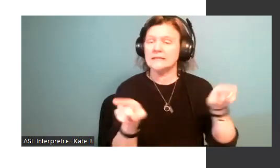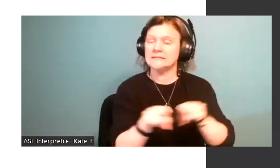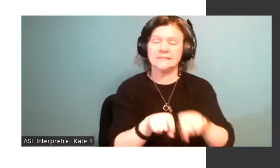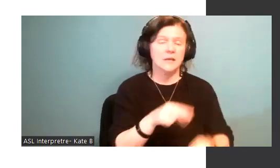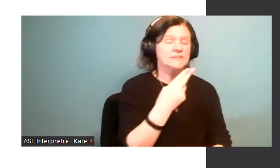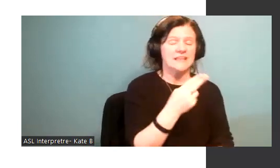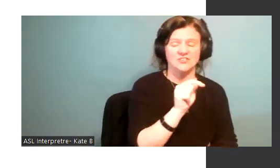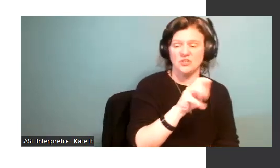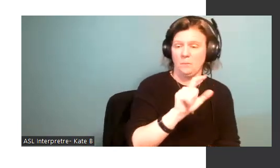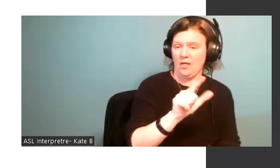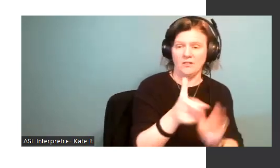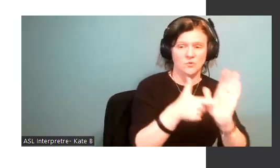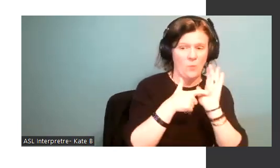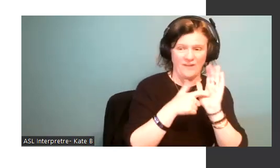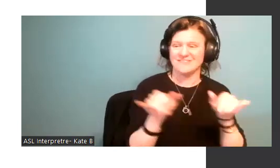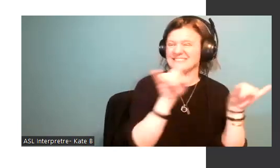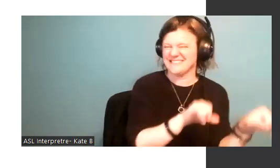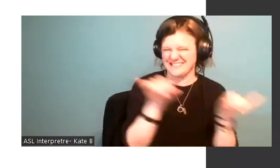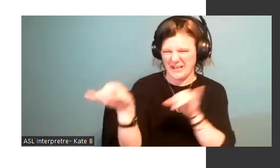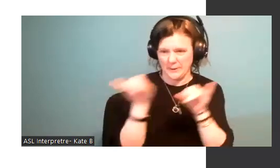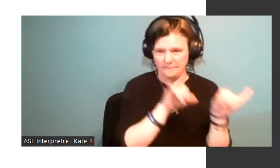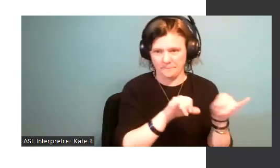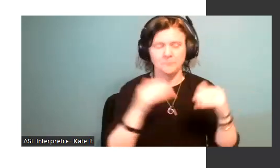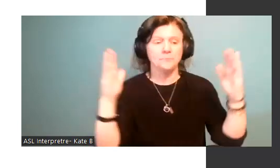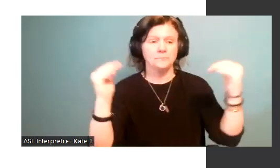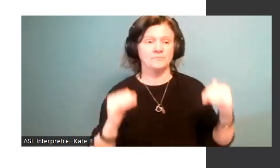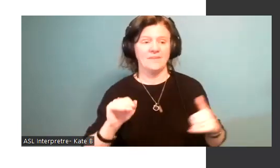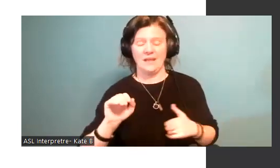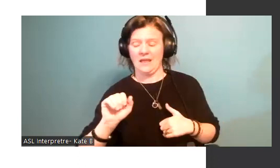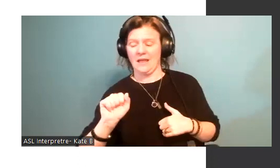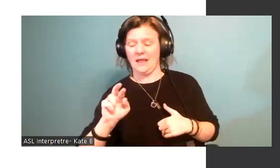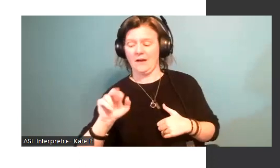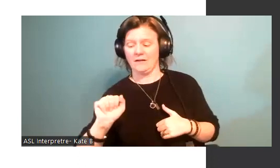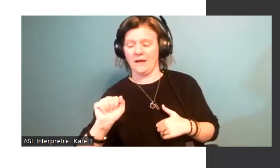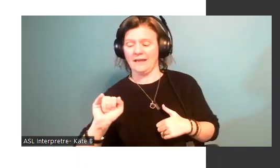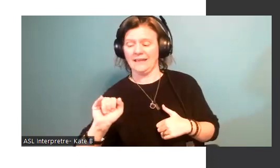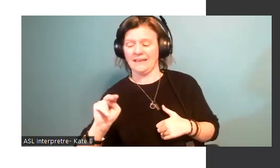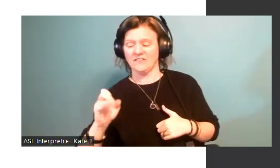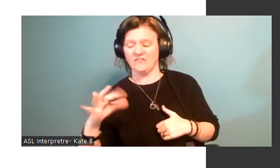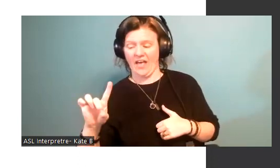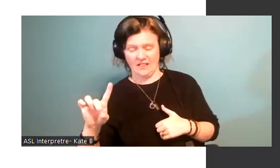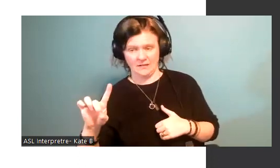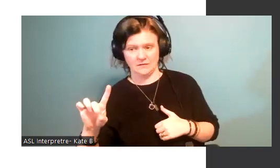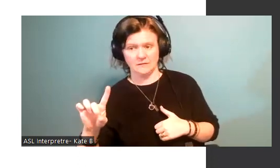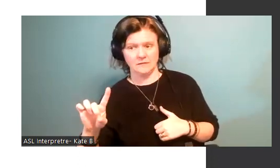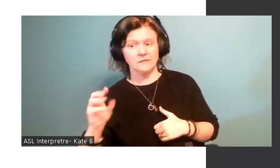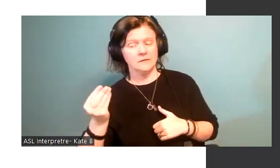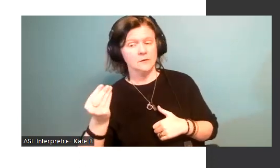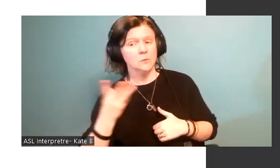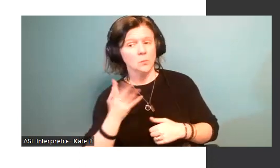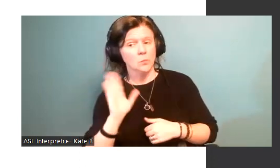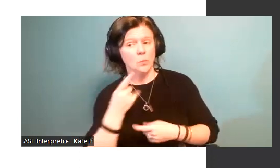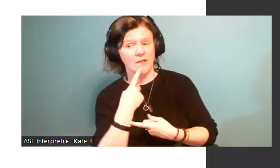tabbing through a field, if that field is